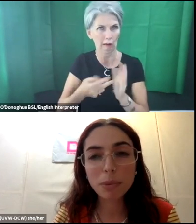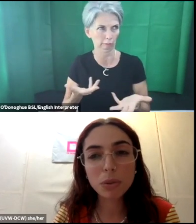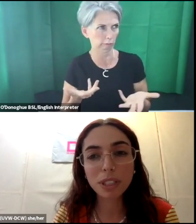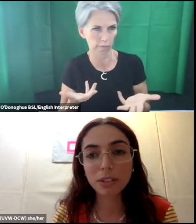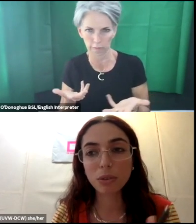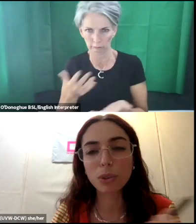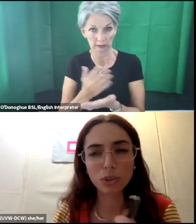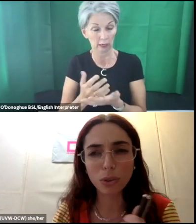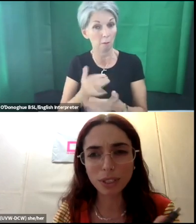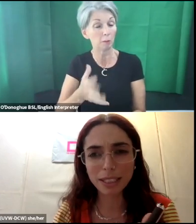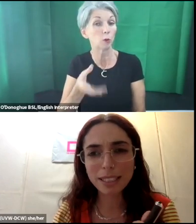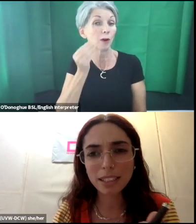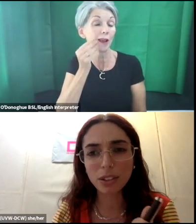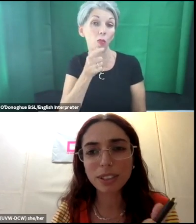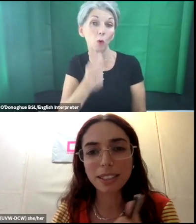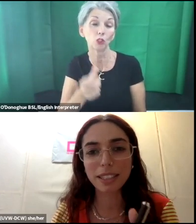And maybe you'll hear the word 'organised' a lot.